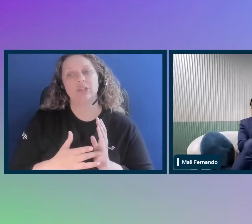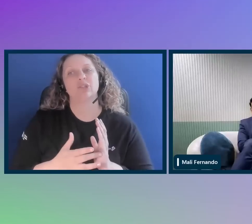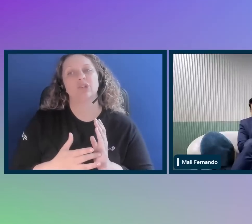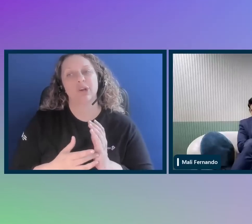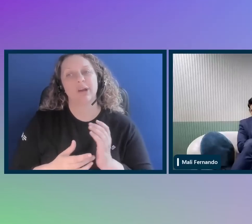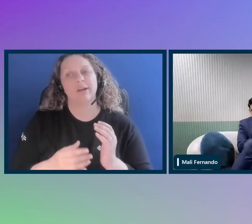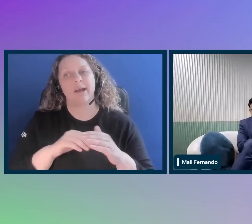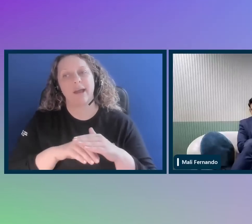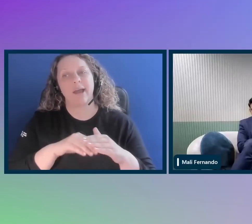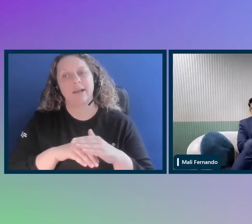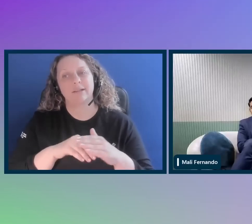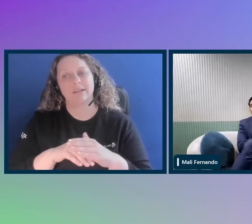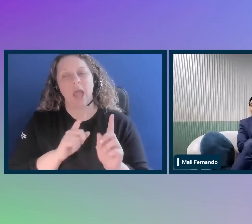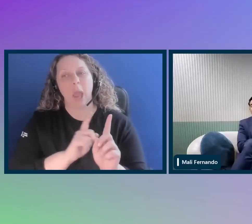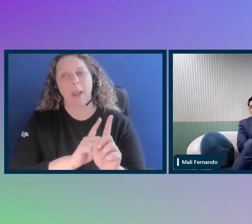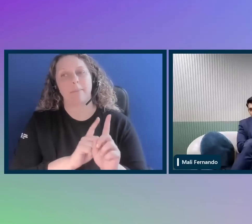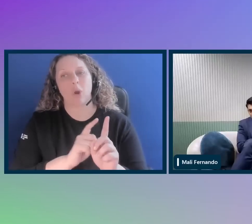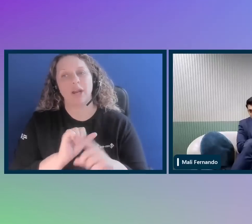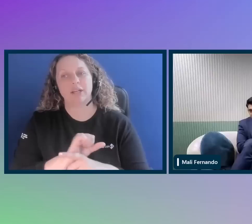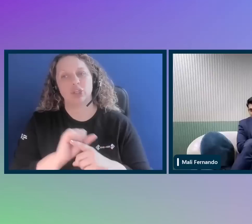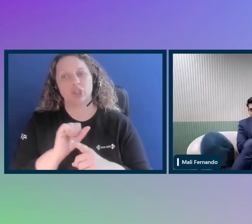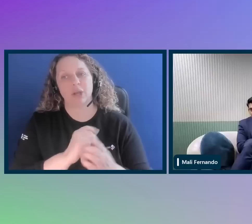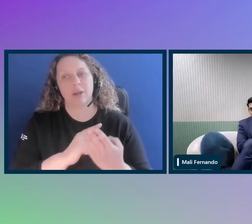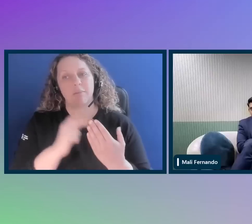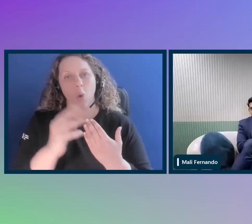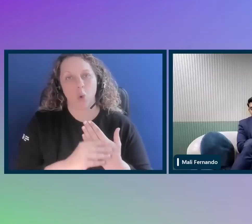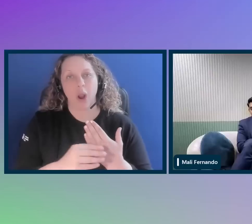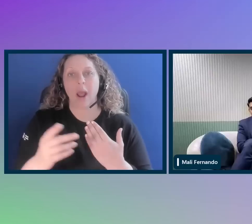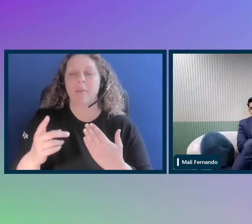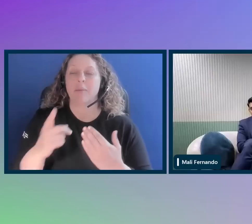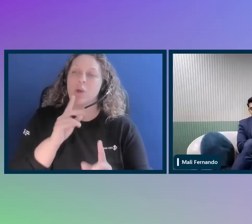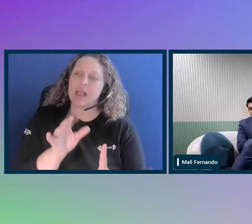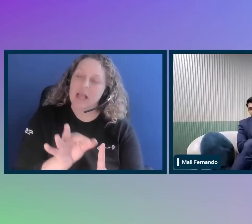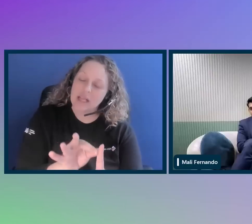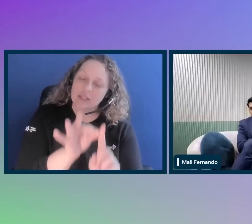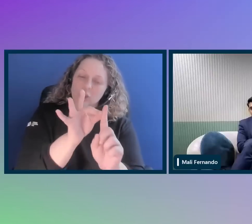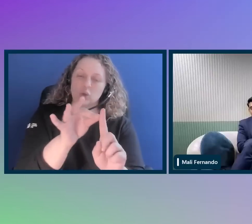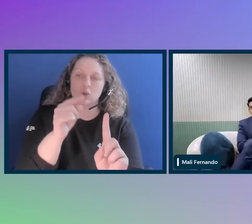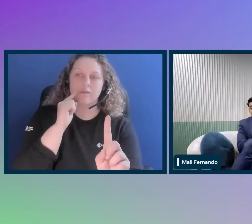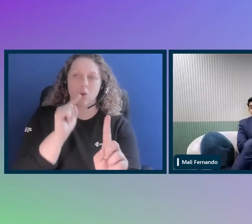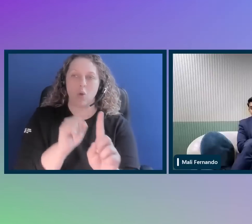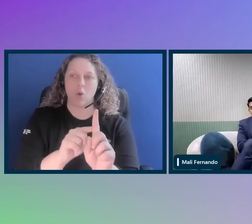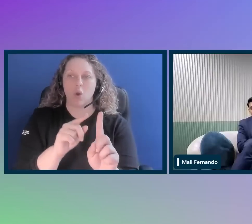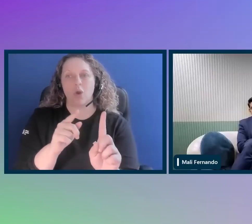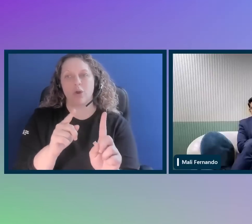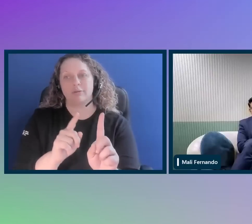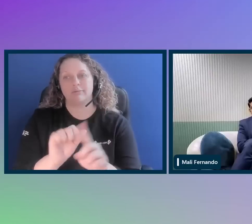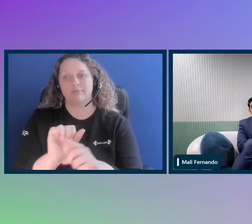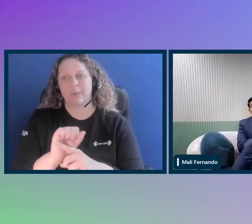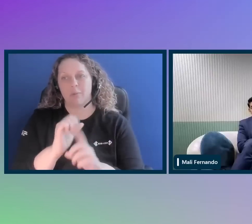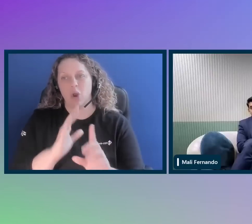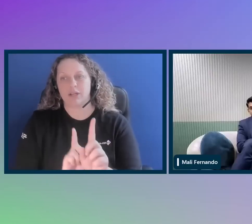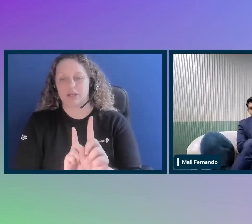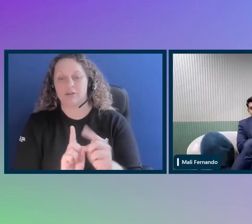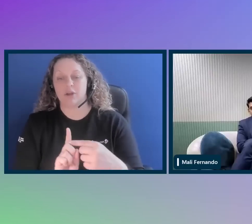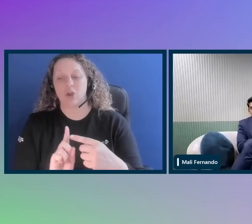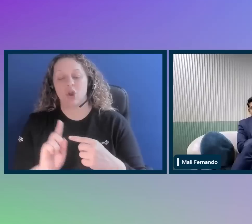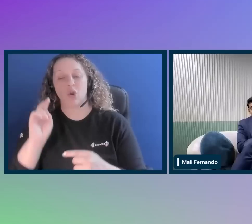specifically and exclusively for apprentices who were either neuro divergent or disabled.